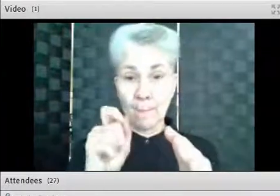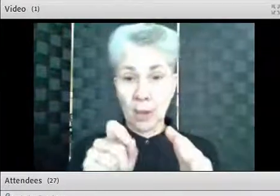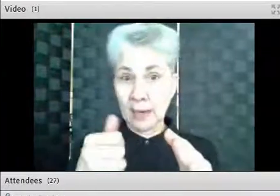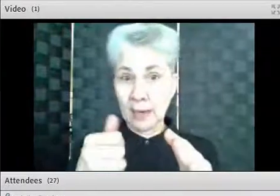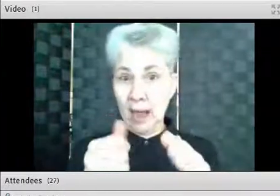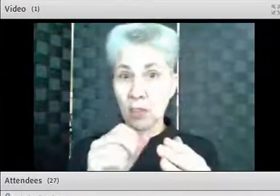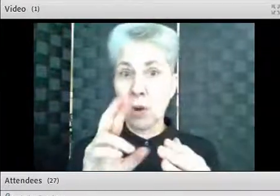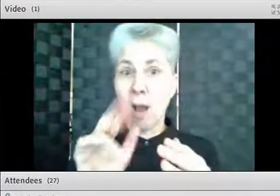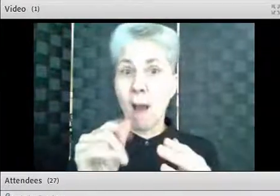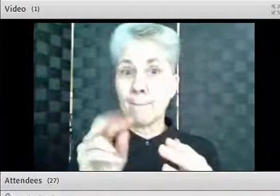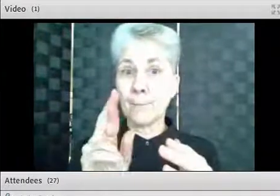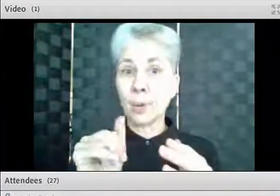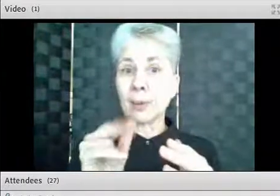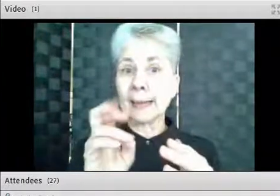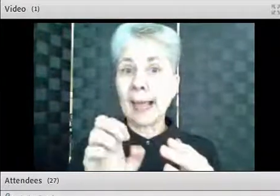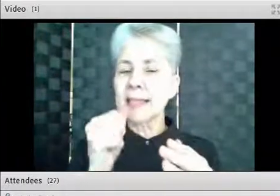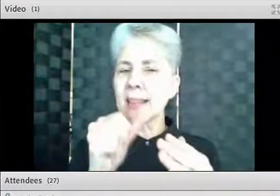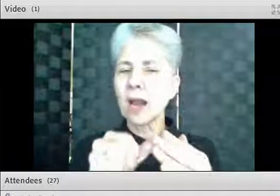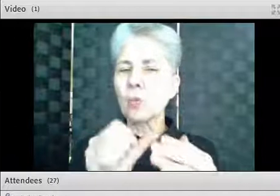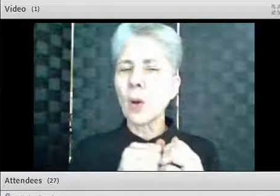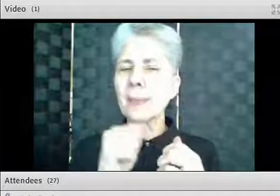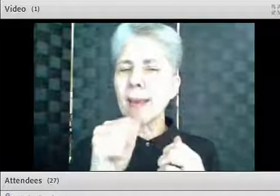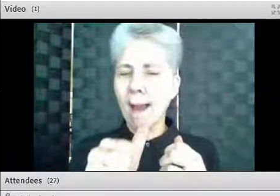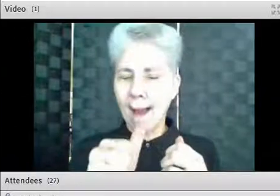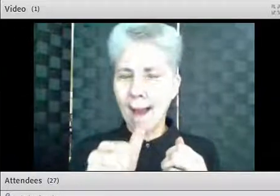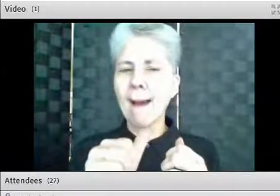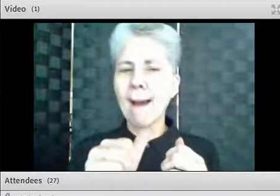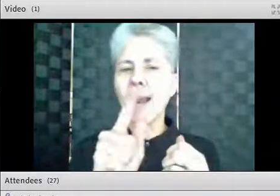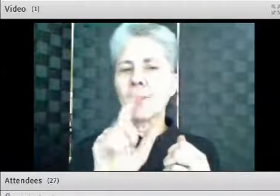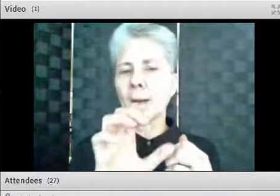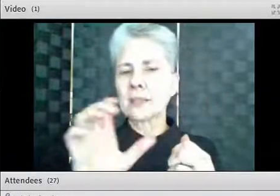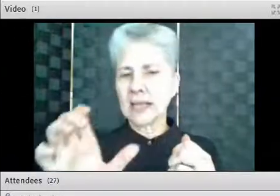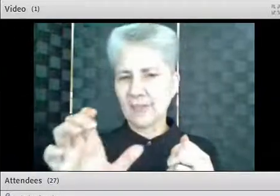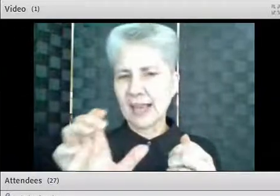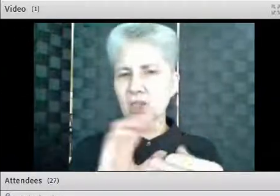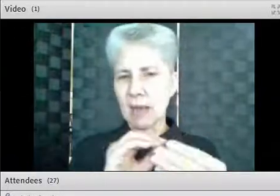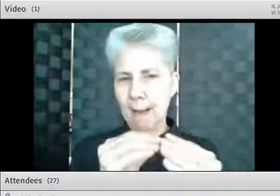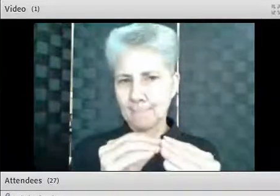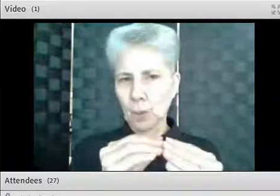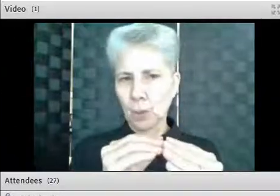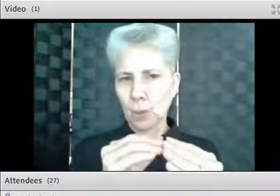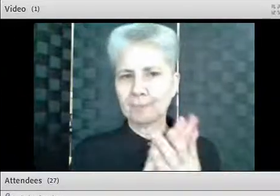we've moved now beyond the Library of Congress Classification number and into Cutter territory.